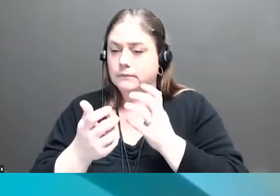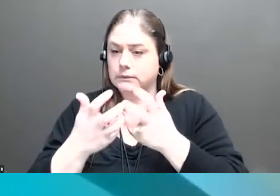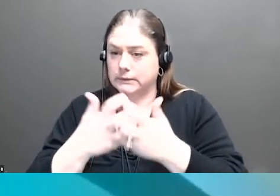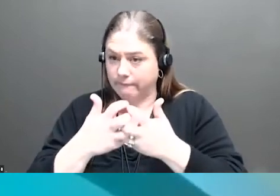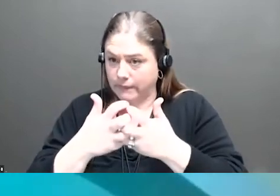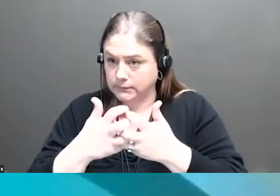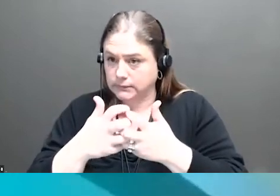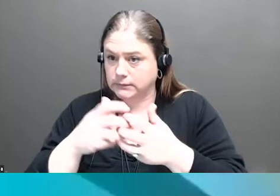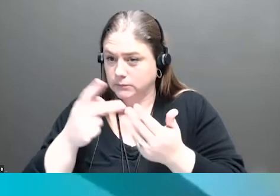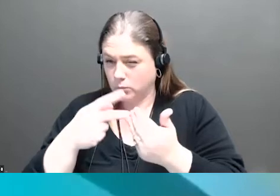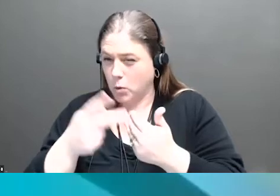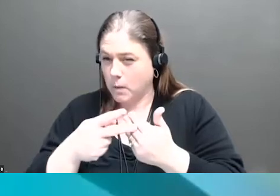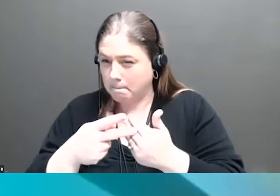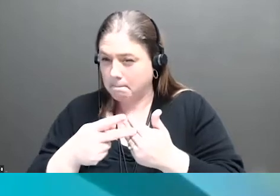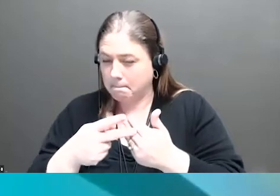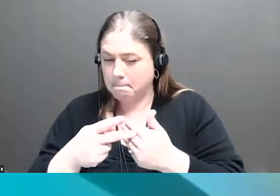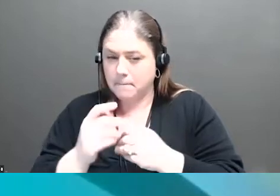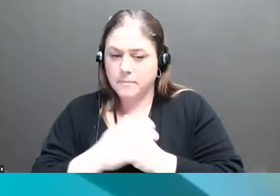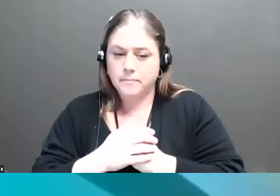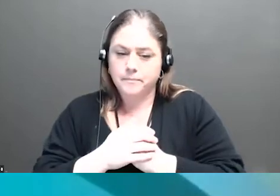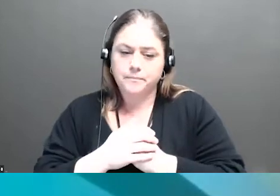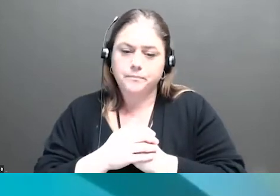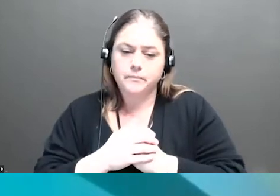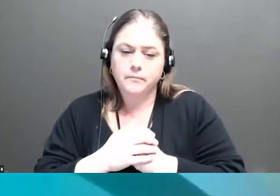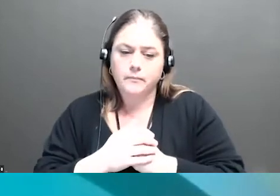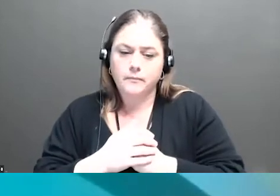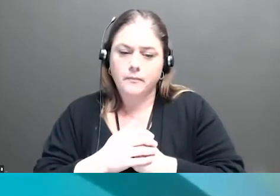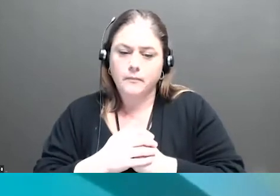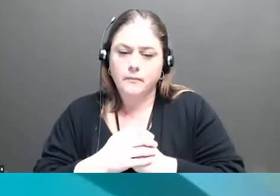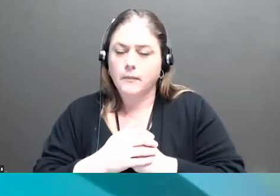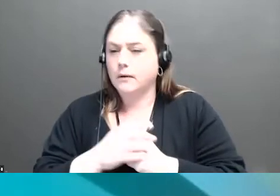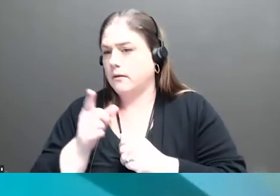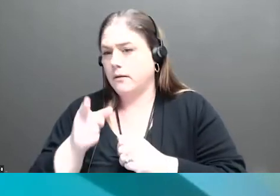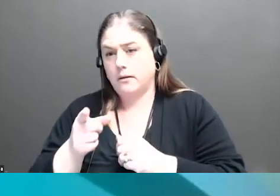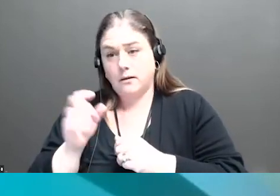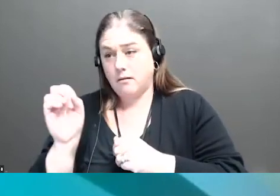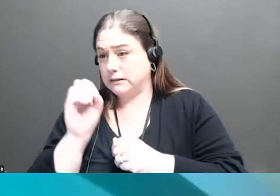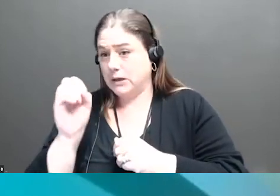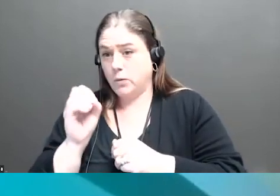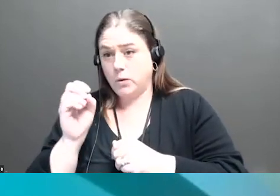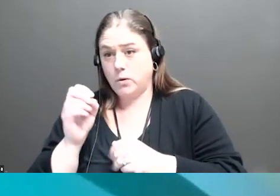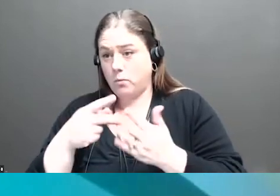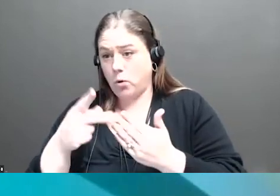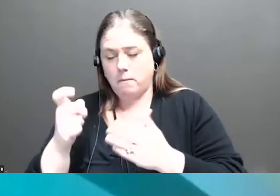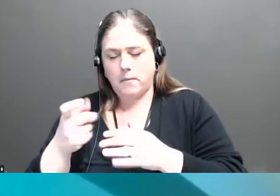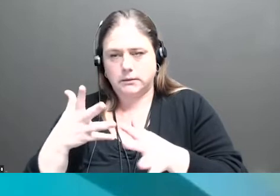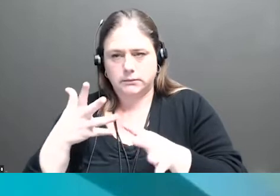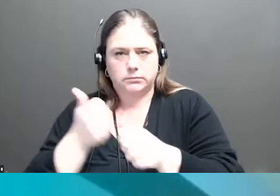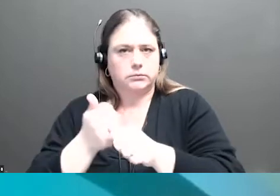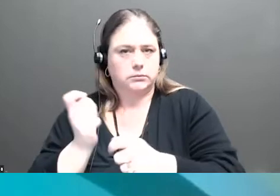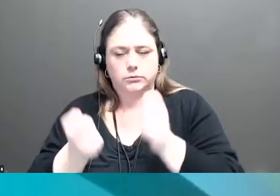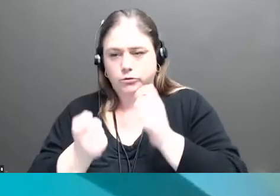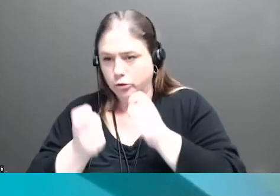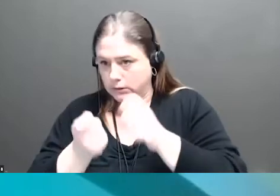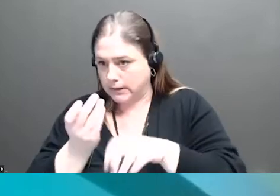Program, where we have to update that program in Ontario so that there's more frequent funding